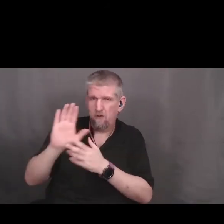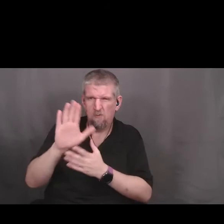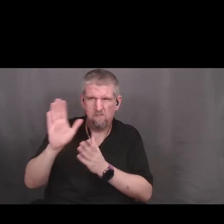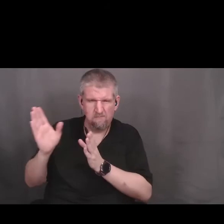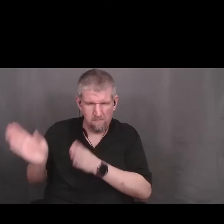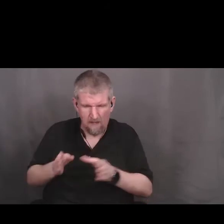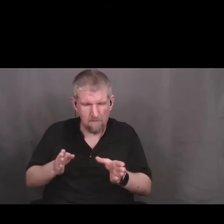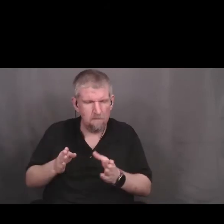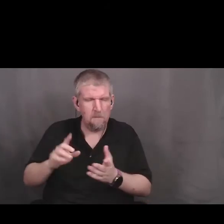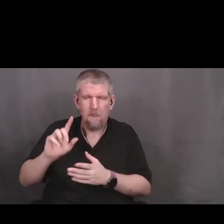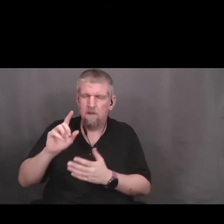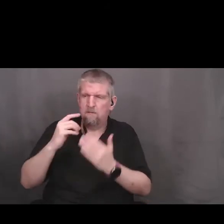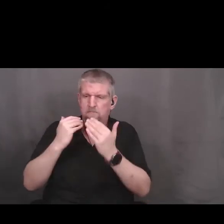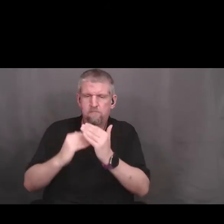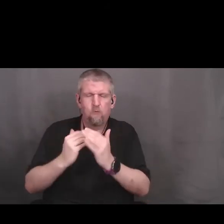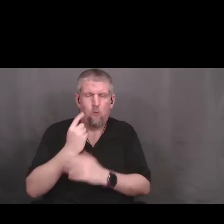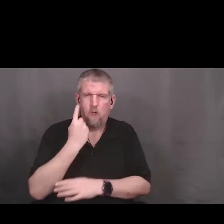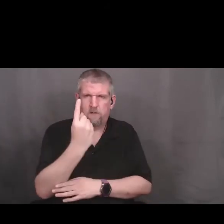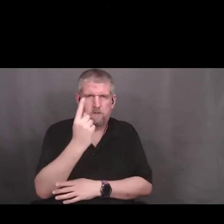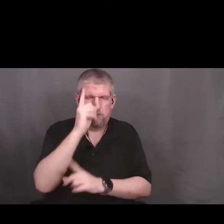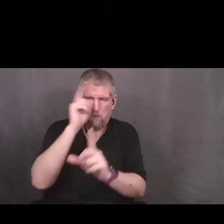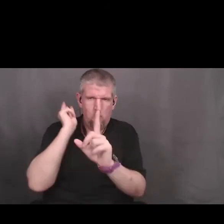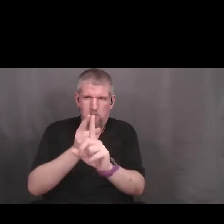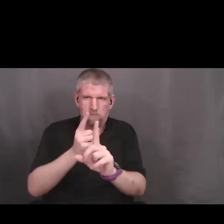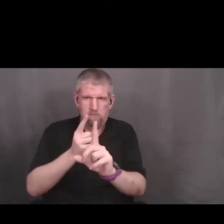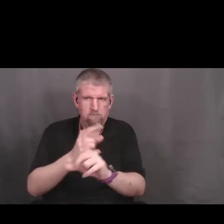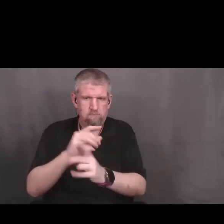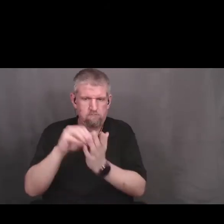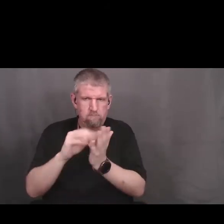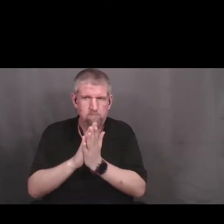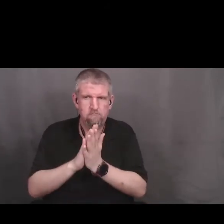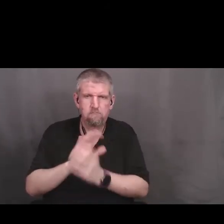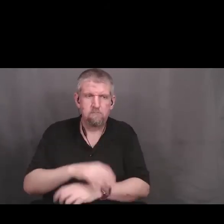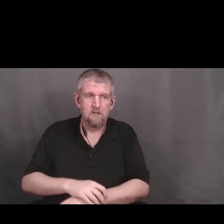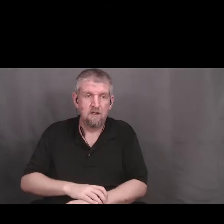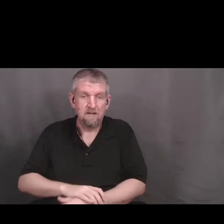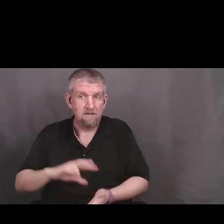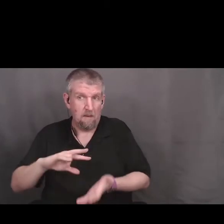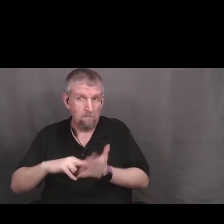they can only list one employment goal, okay? It doesn't mean that they are not able to help the client